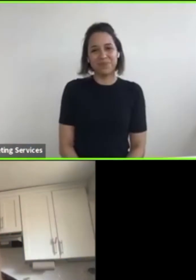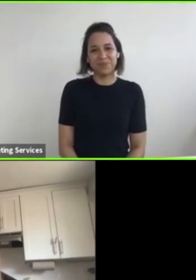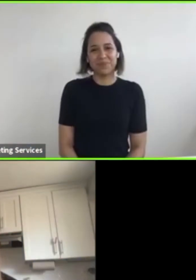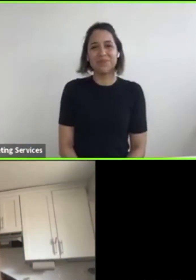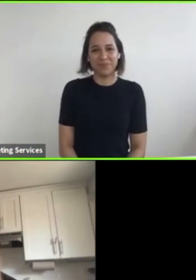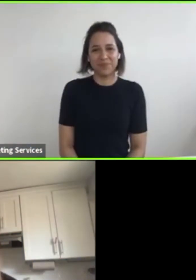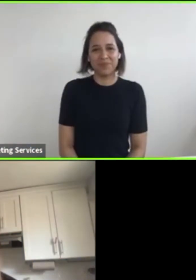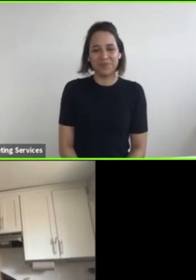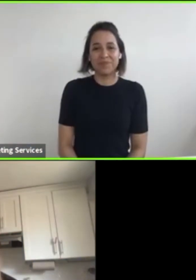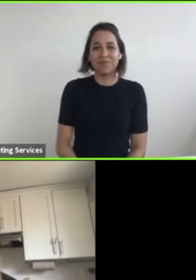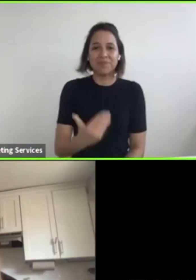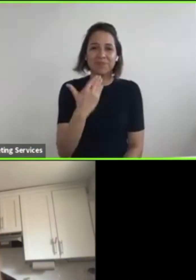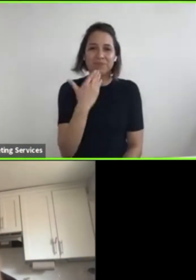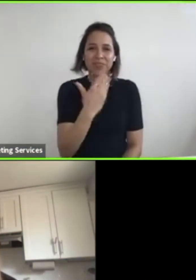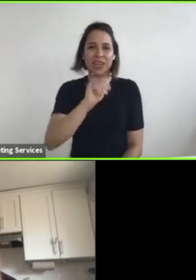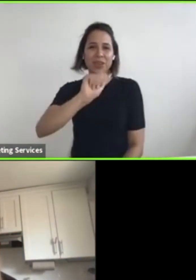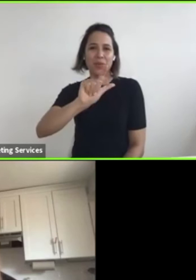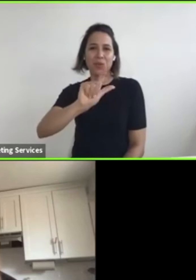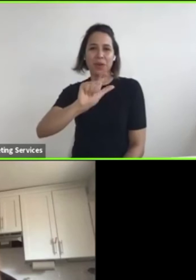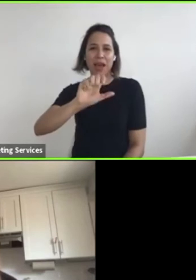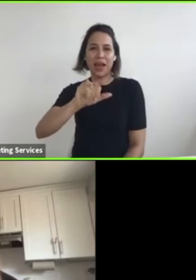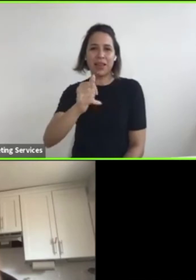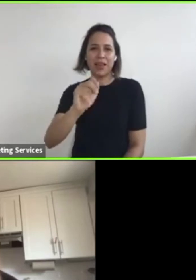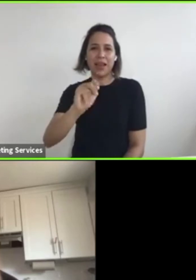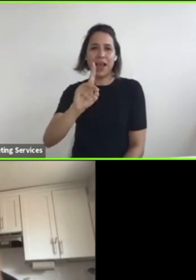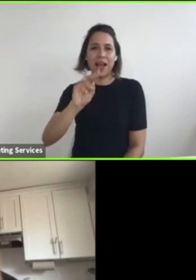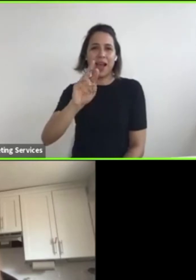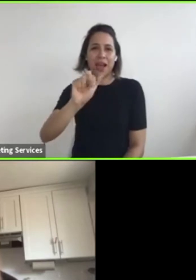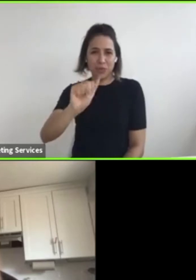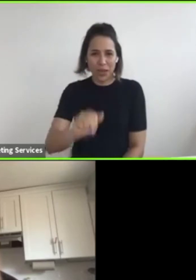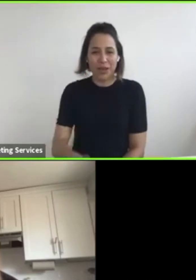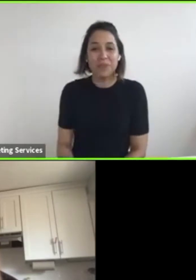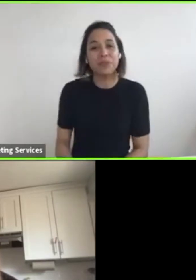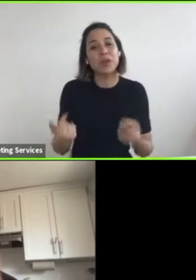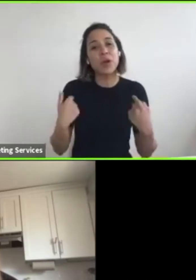THANK YOU ALEJANDRA. SO AS WE TURN OUR ATTENTION TO TODAY'S